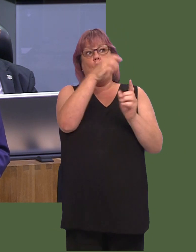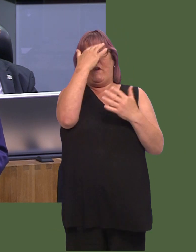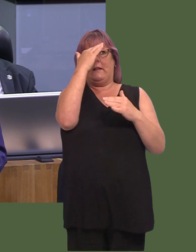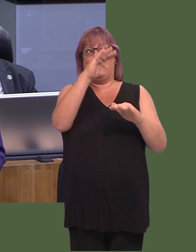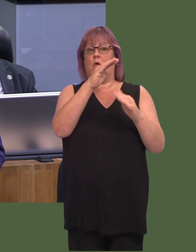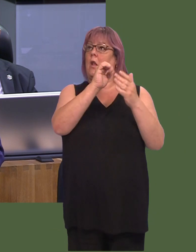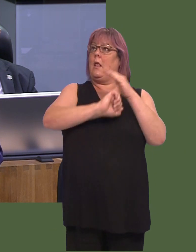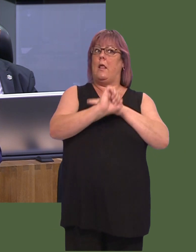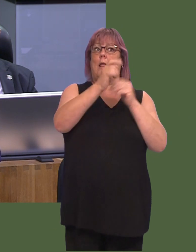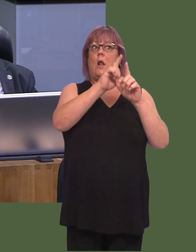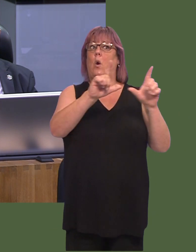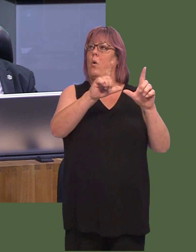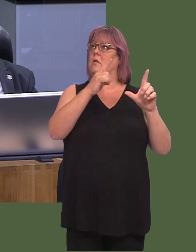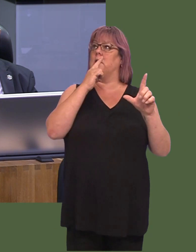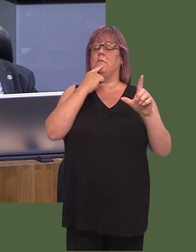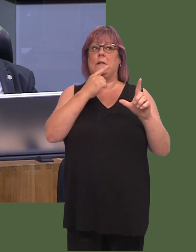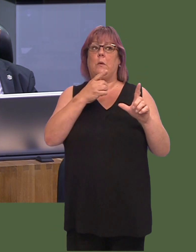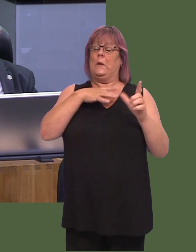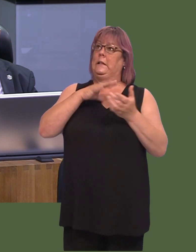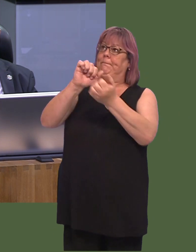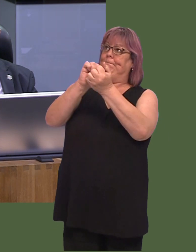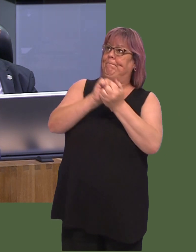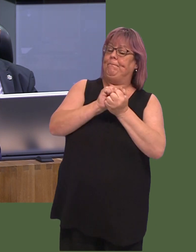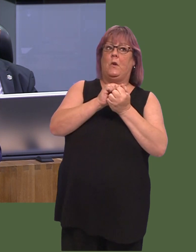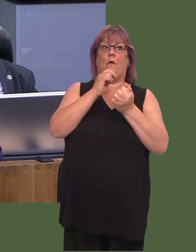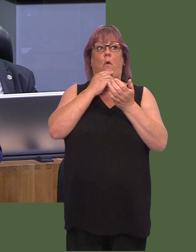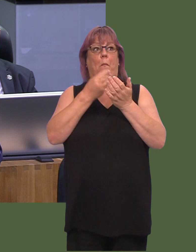Association has called on the Welsh Government to offer short-term loans to the privately